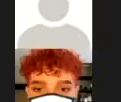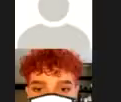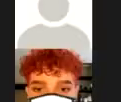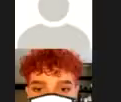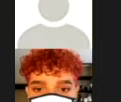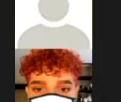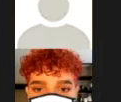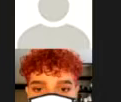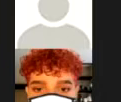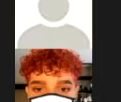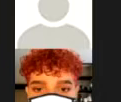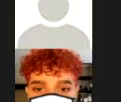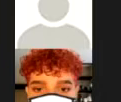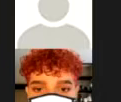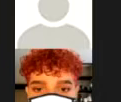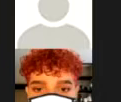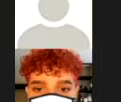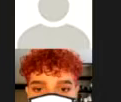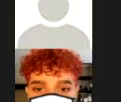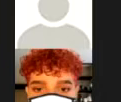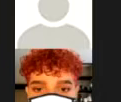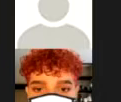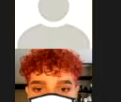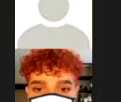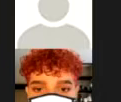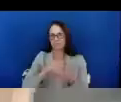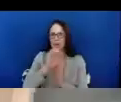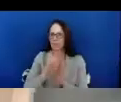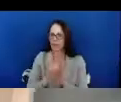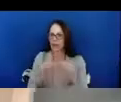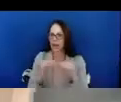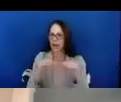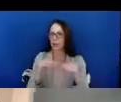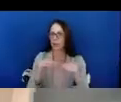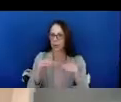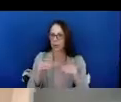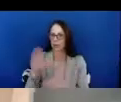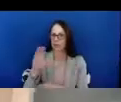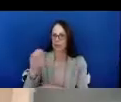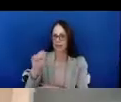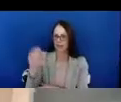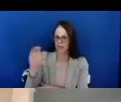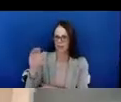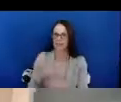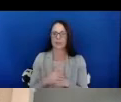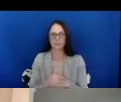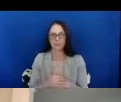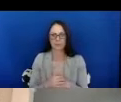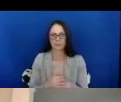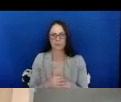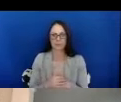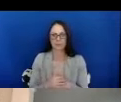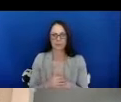that challenge the development of equity equitable CS sees.